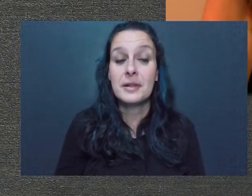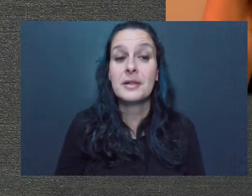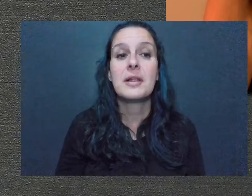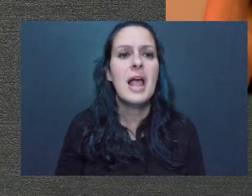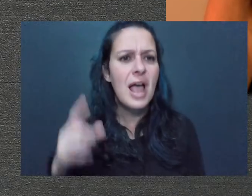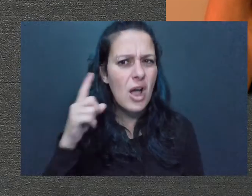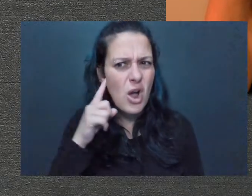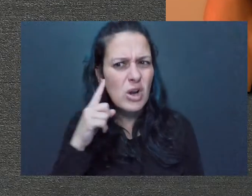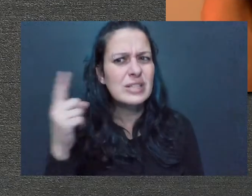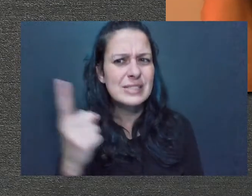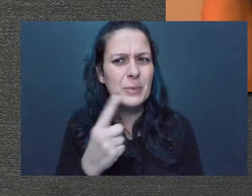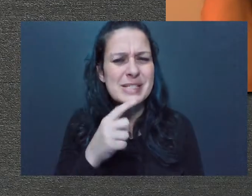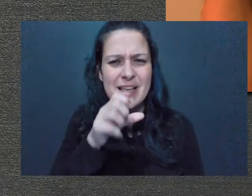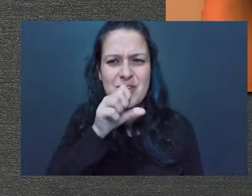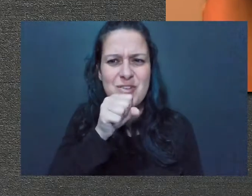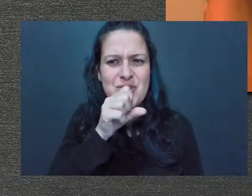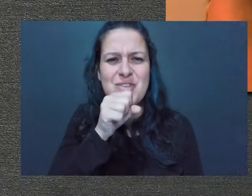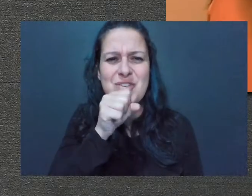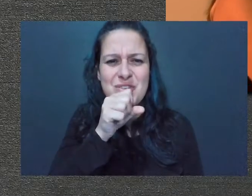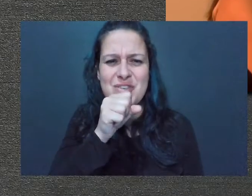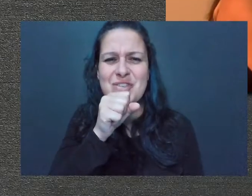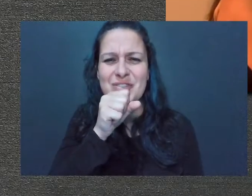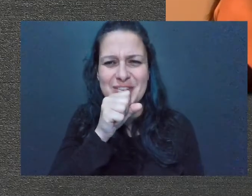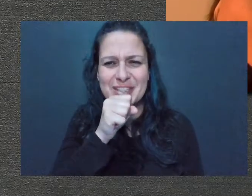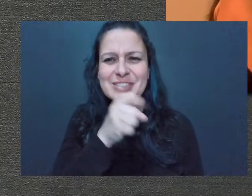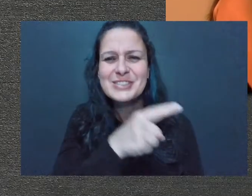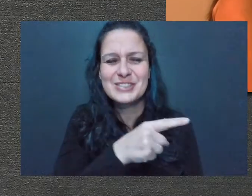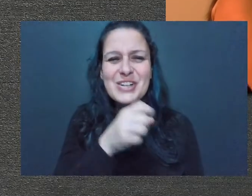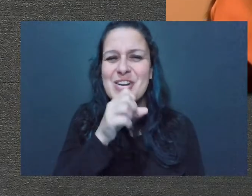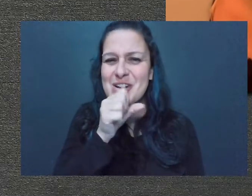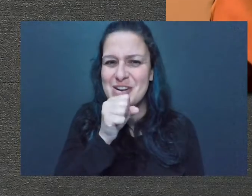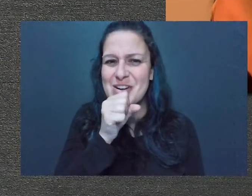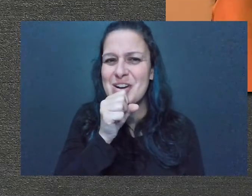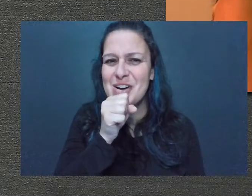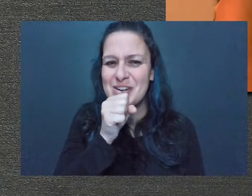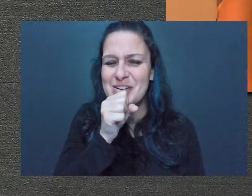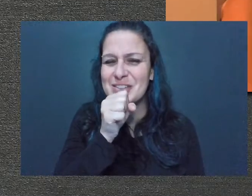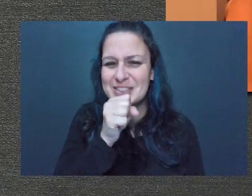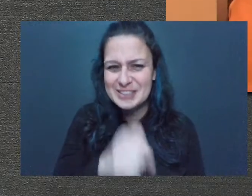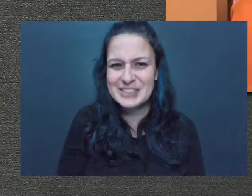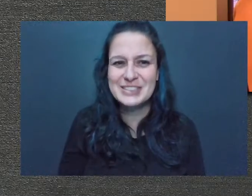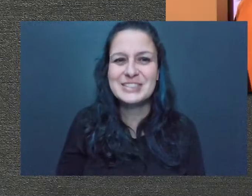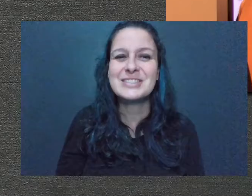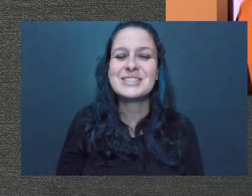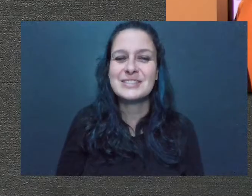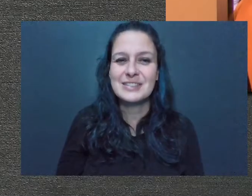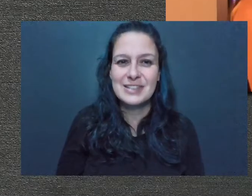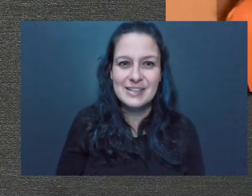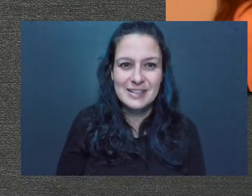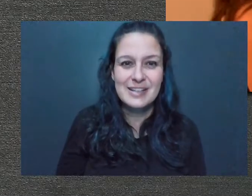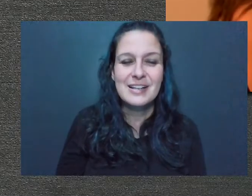Oh, I heard somebody say orange. [Communication Device] Orange. Let's find it on your device, orange.